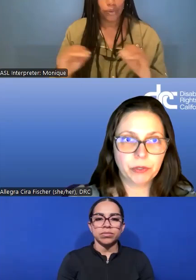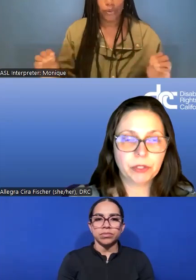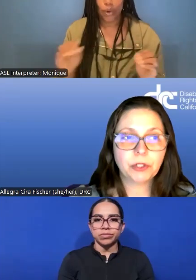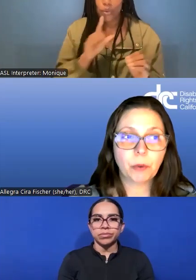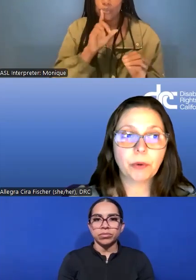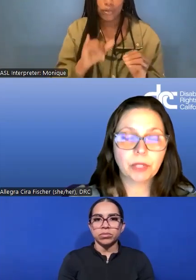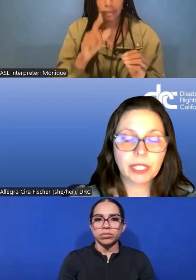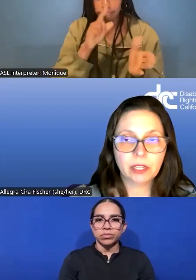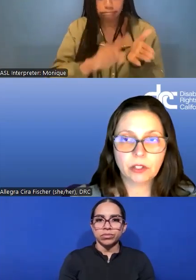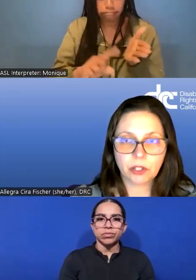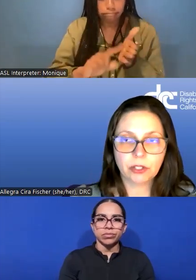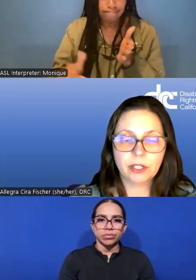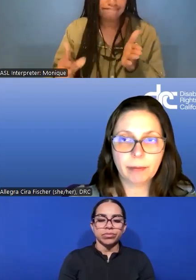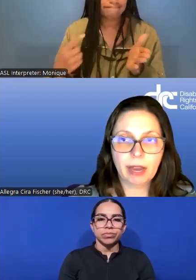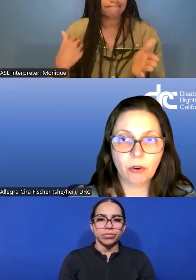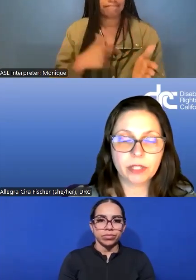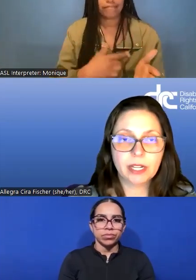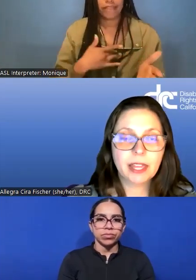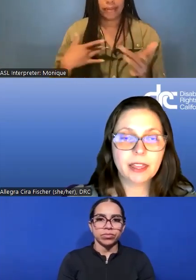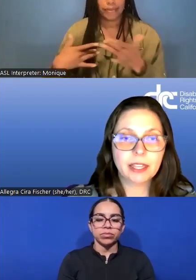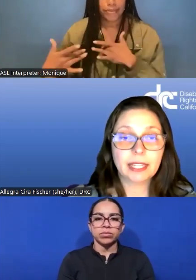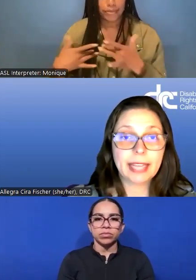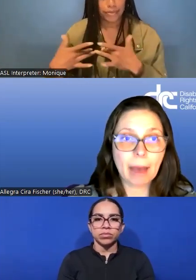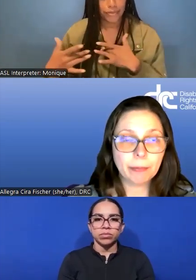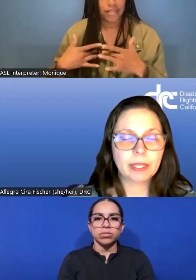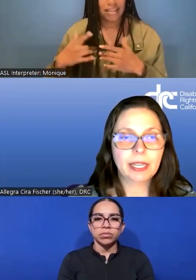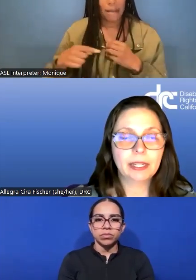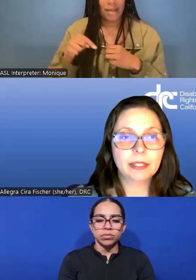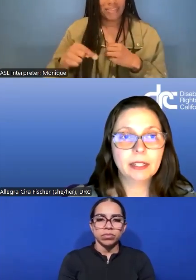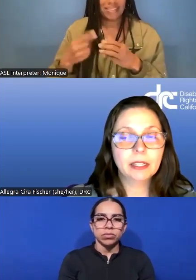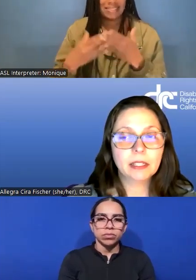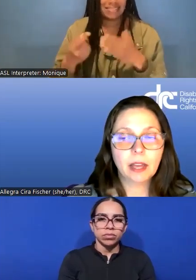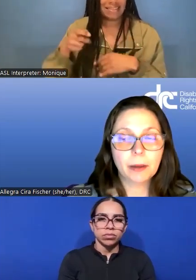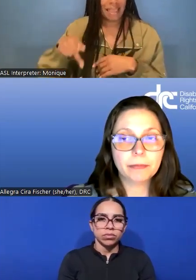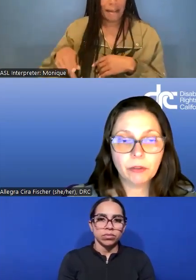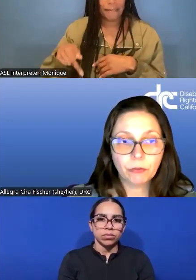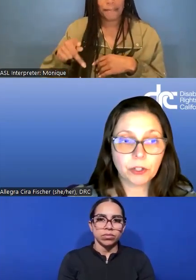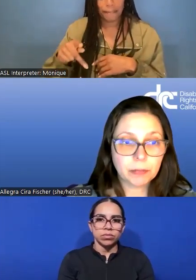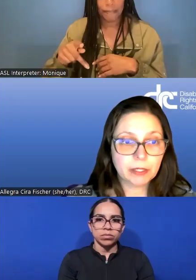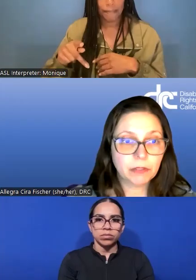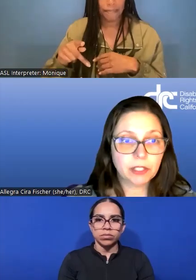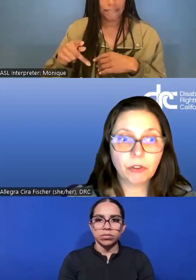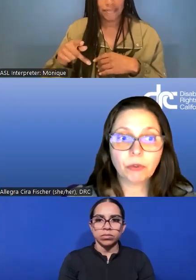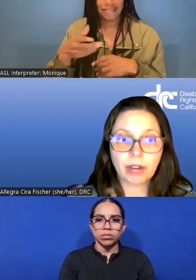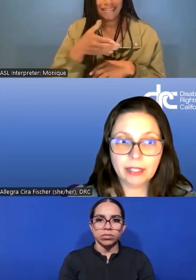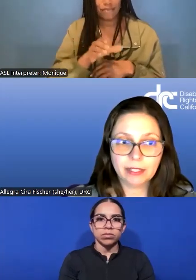So we're really concerned about this gap in, the enforcement of civil rights